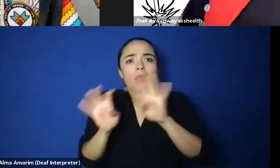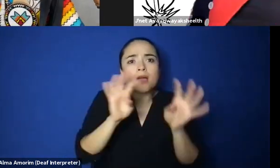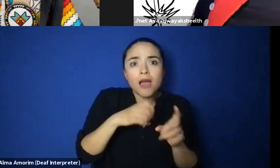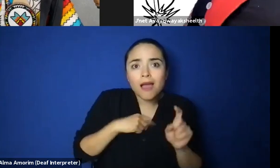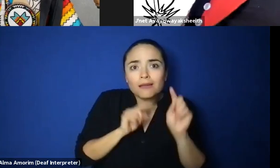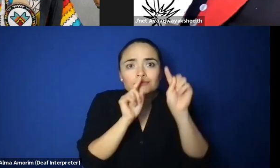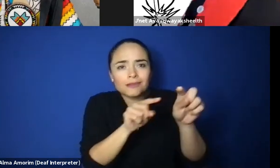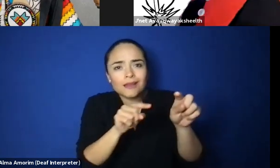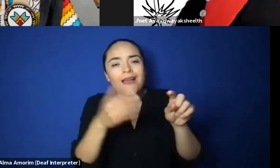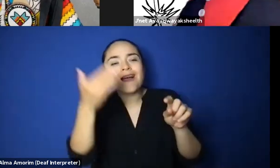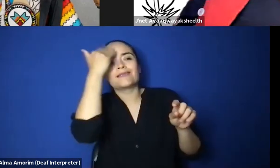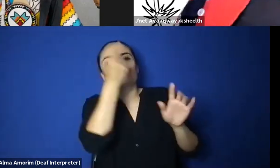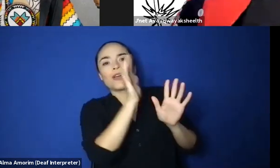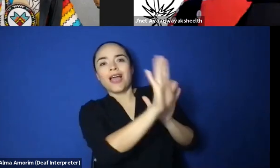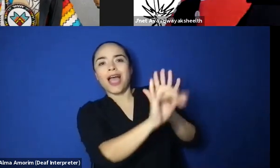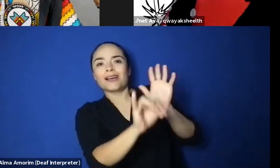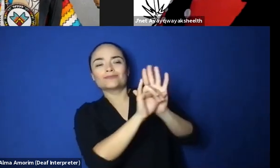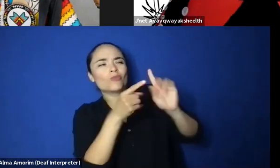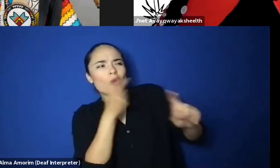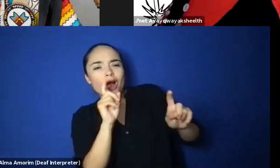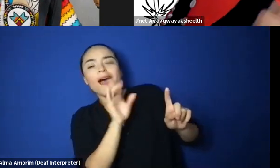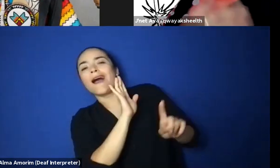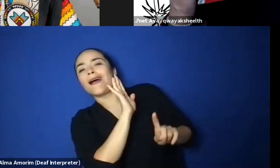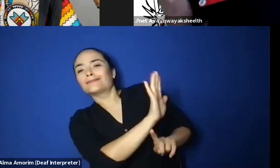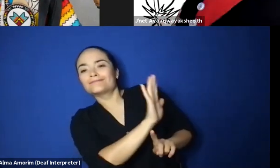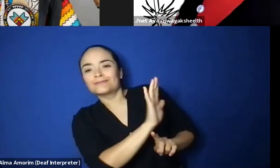people who are -- there's so many questions to keep up with, but people are wondering if it's made out